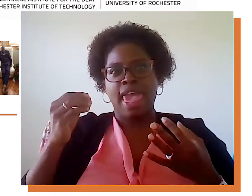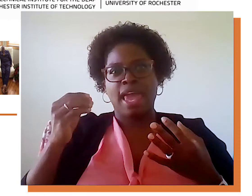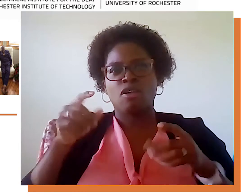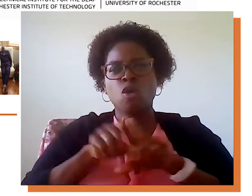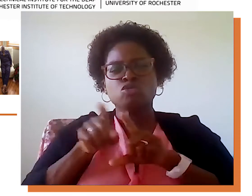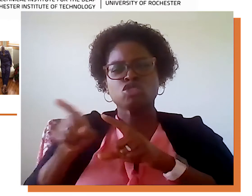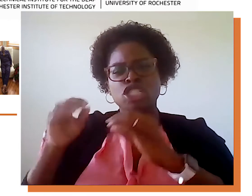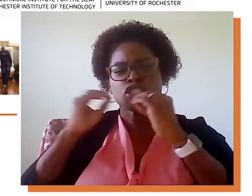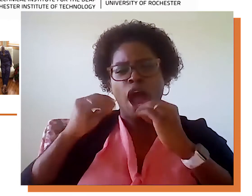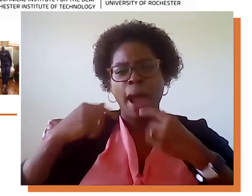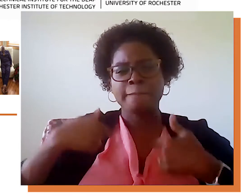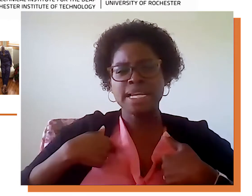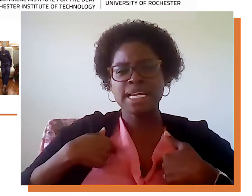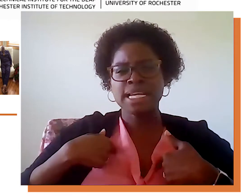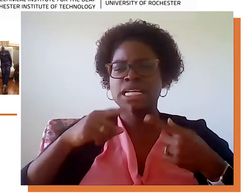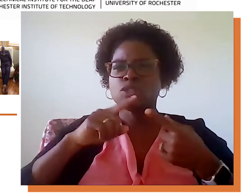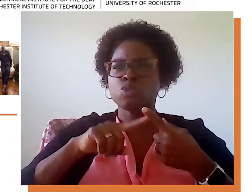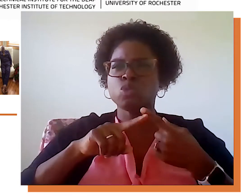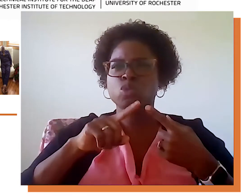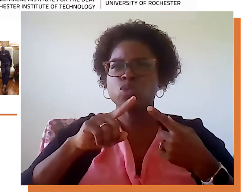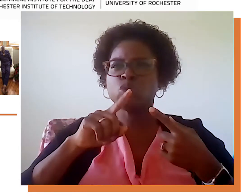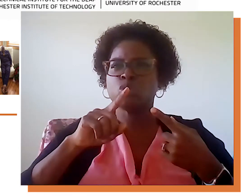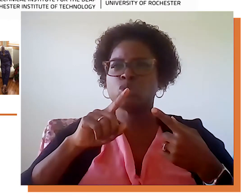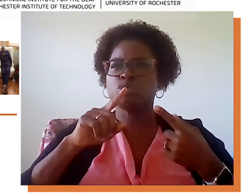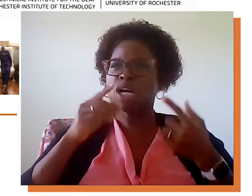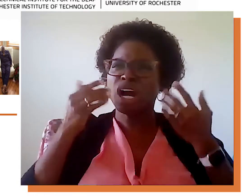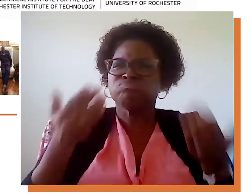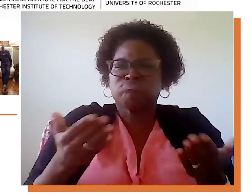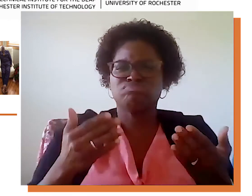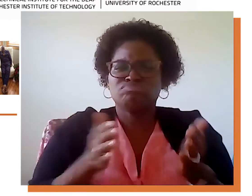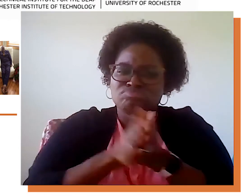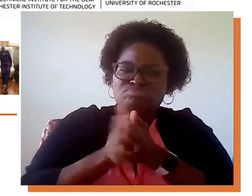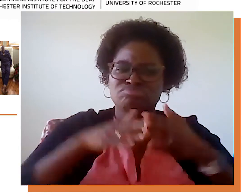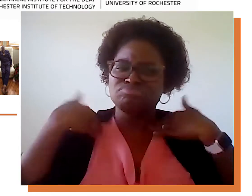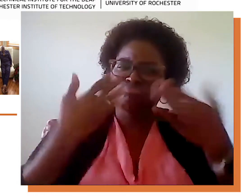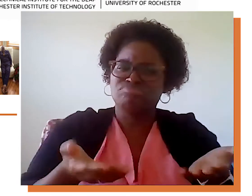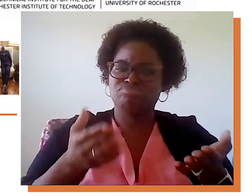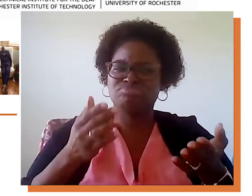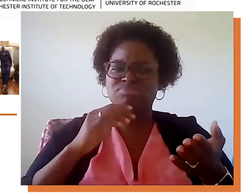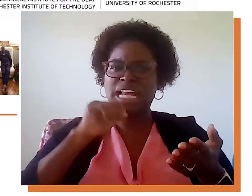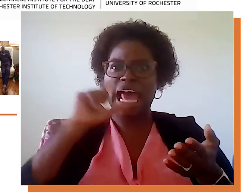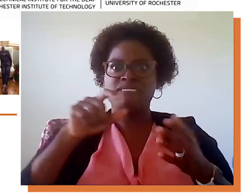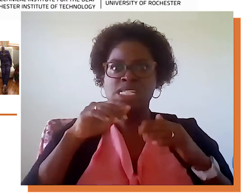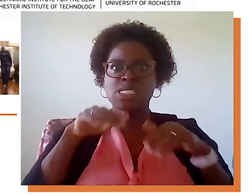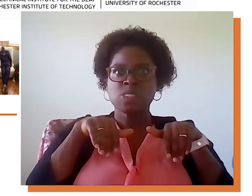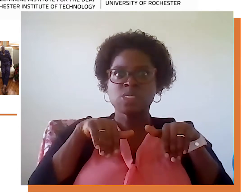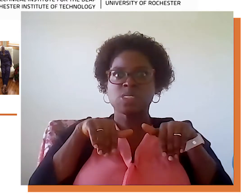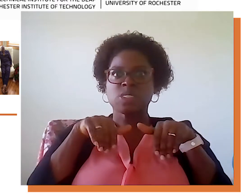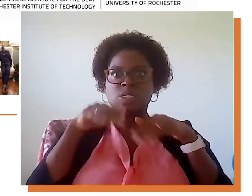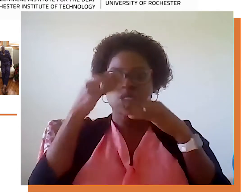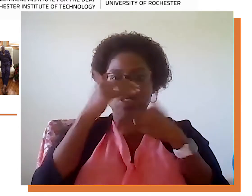I always was more cognizant of the choices I was making. I was very motivated. I never sat back.